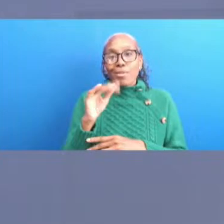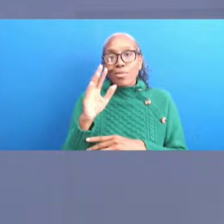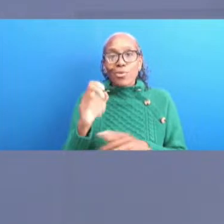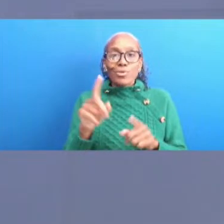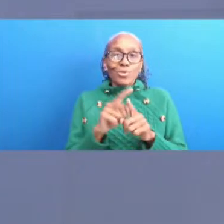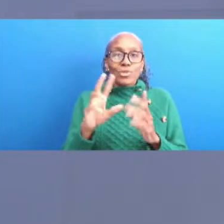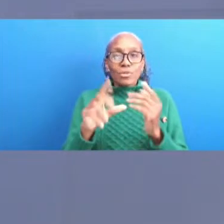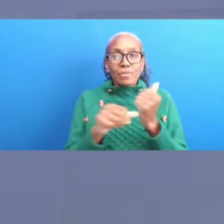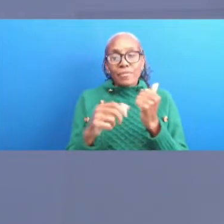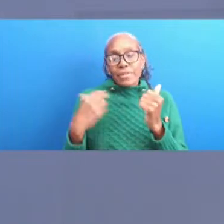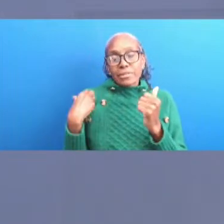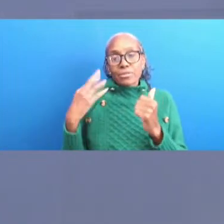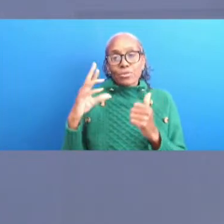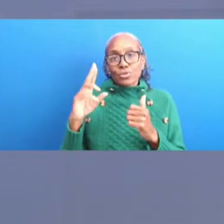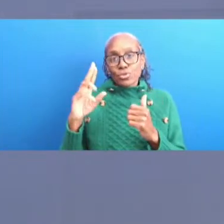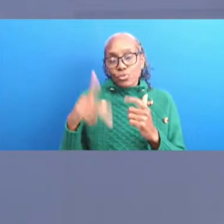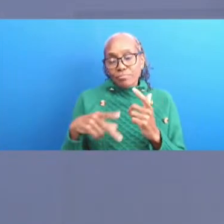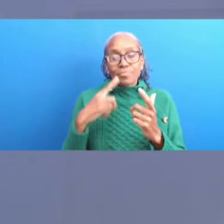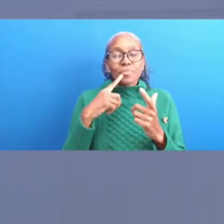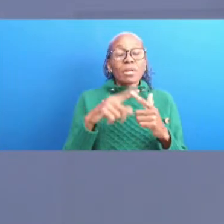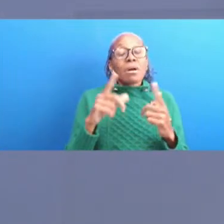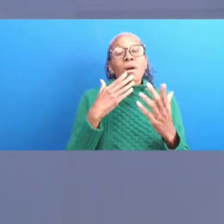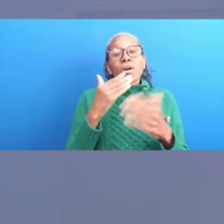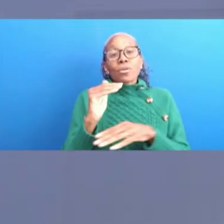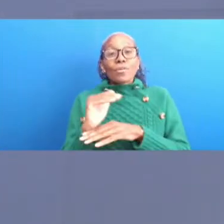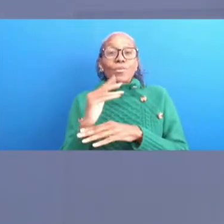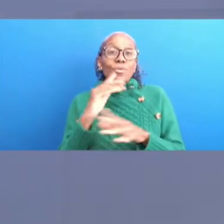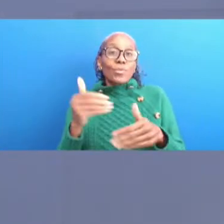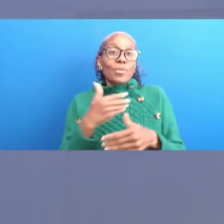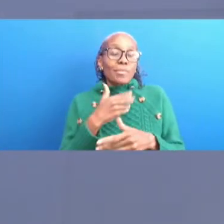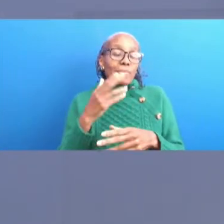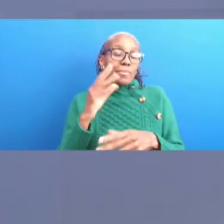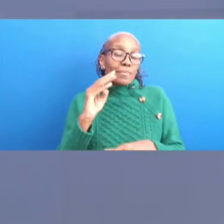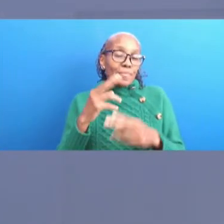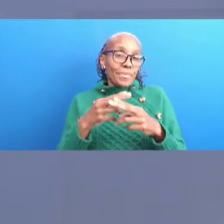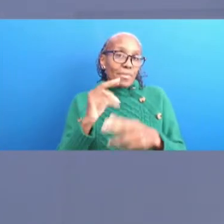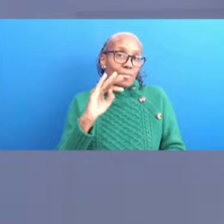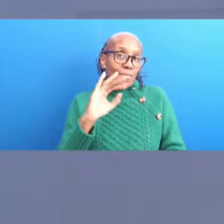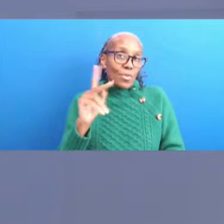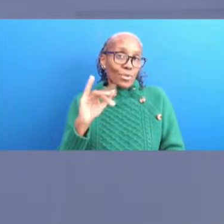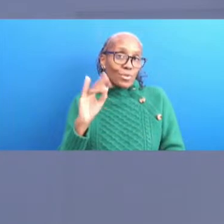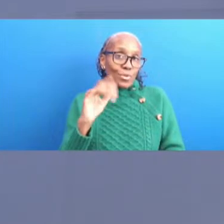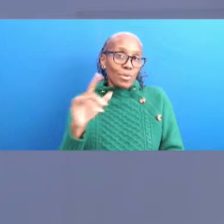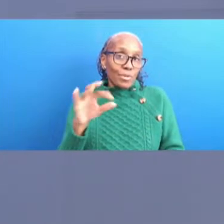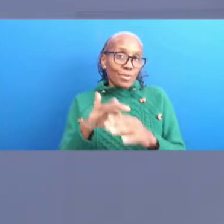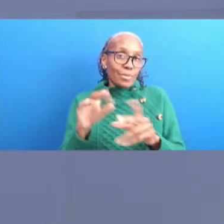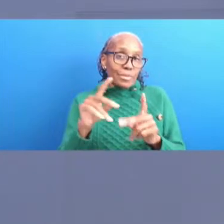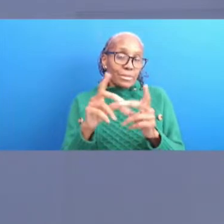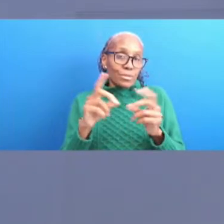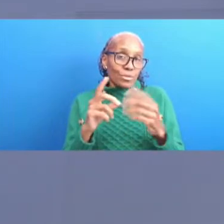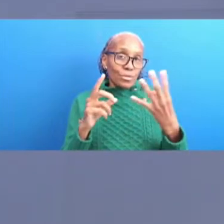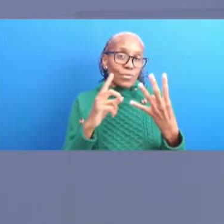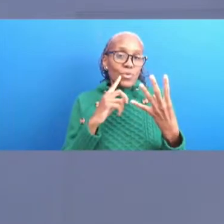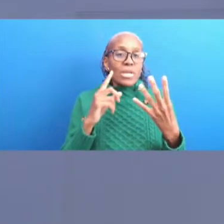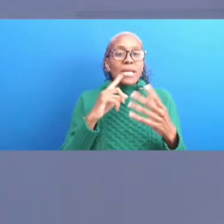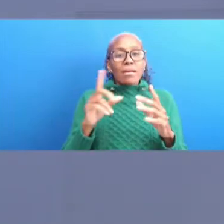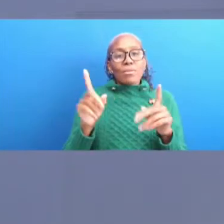MY NAME IS LEE ALTMAN, COUNTY COMMISSIONER SERVING AT LARGE AND I HAVE THE PRIVILEGE OF ALSO SERVING AS VICE CHAIR. WELCOME. GOOD AFTERNOON AGAIN EVERYONE